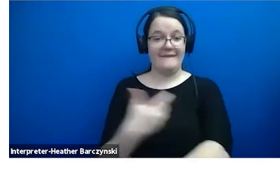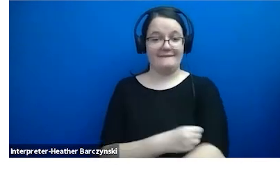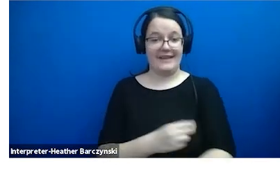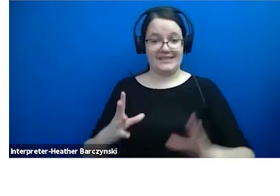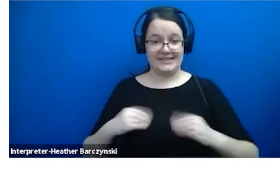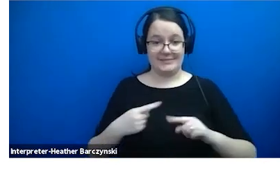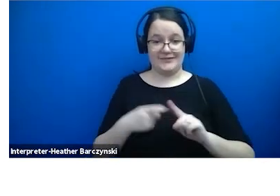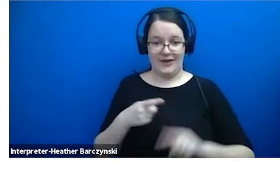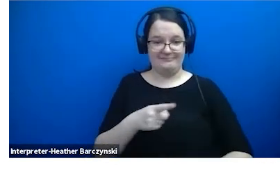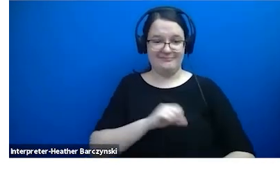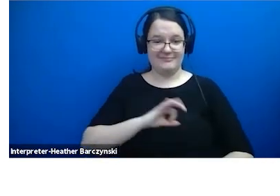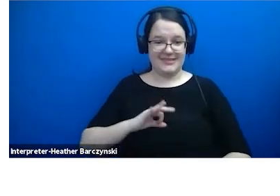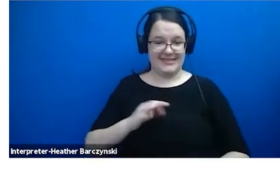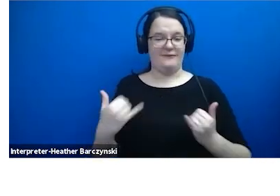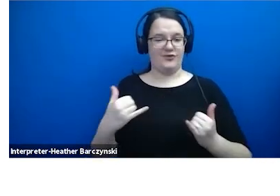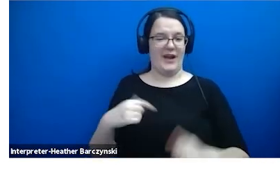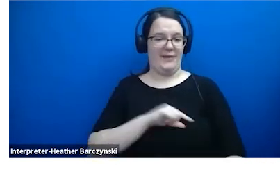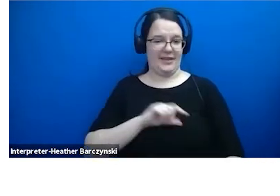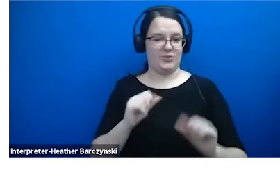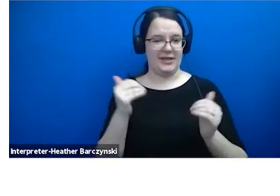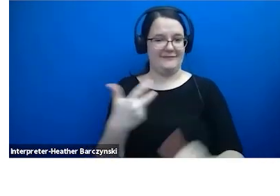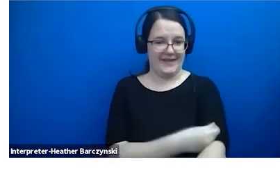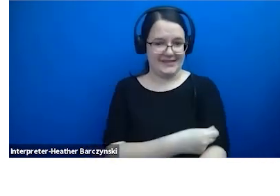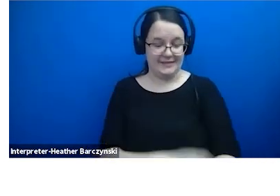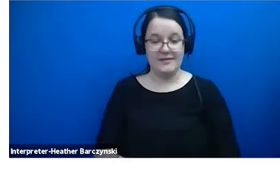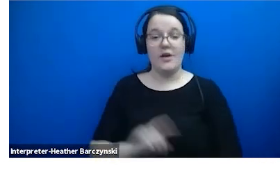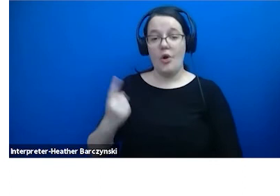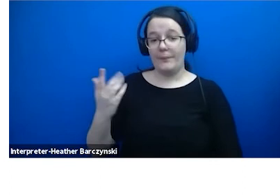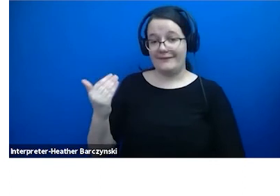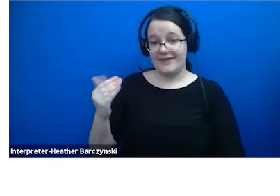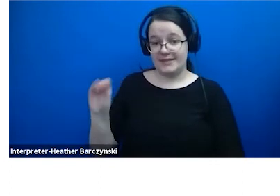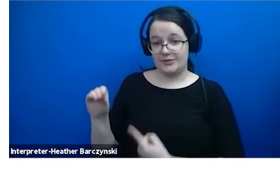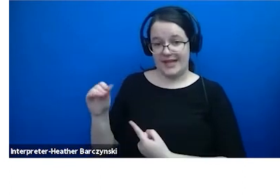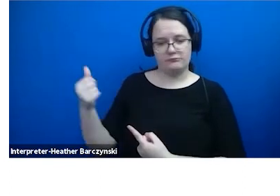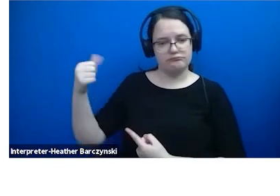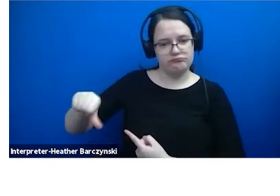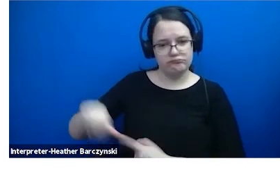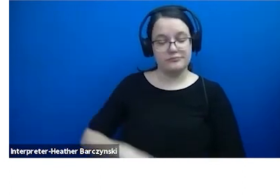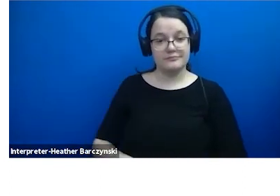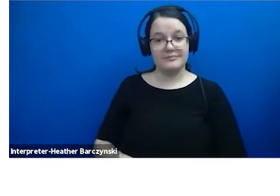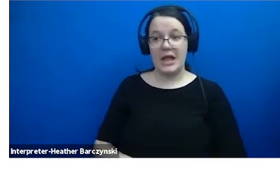eligible to have received the vaccine and only 15 declined that's actually really extraordinary